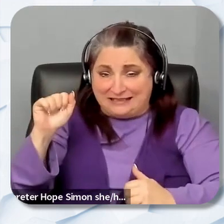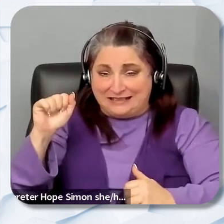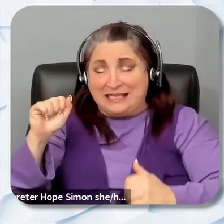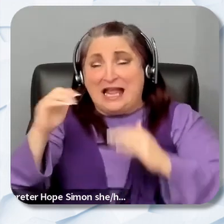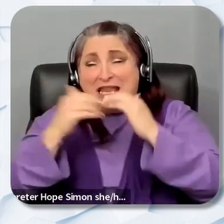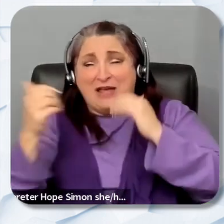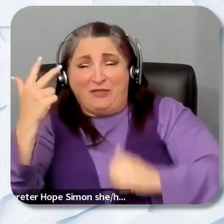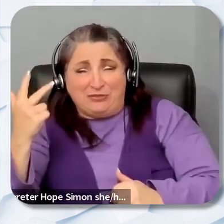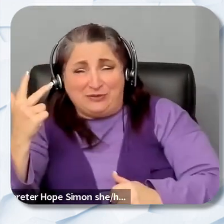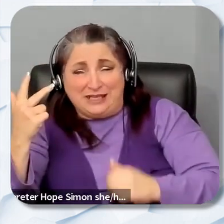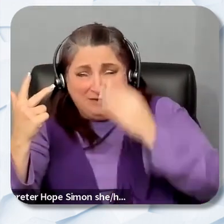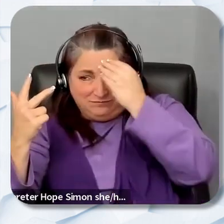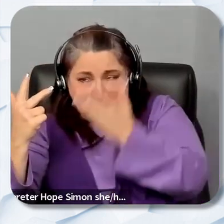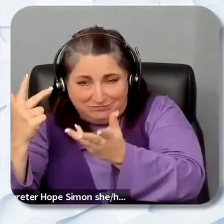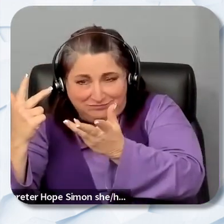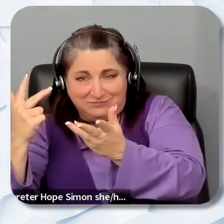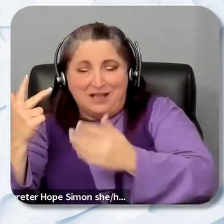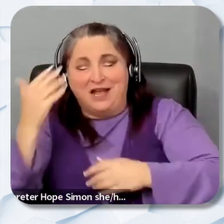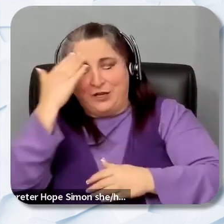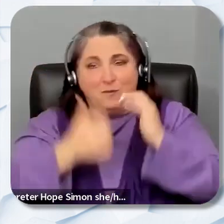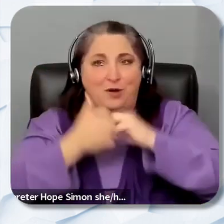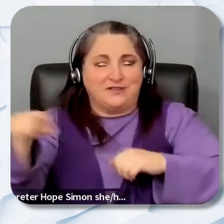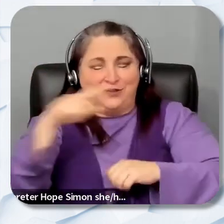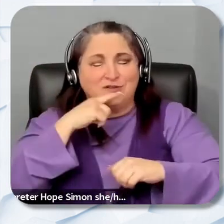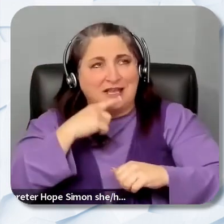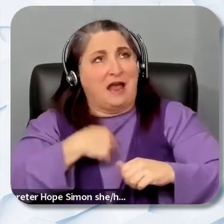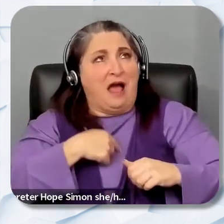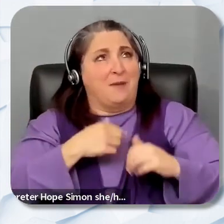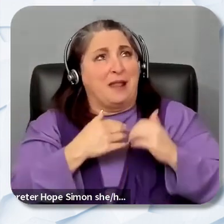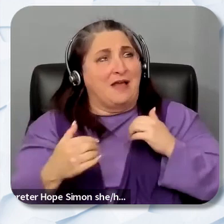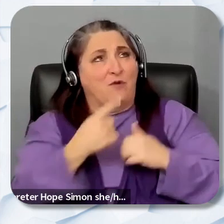just for your information, because I know most of you are Targeted Level 1 and 2. But